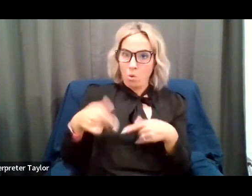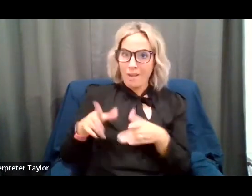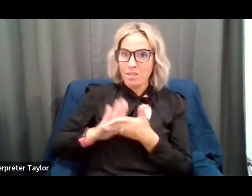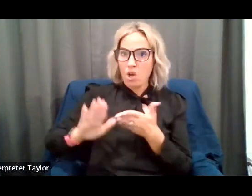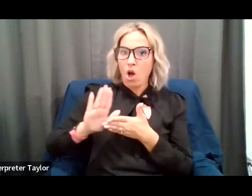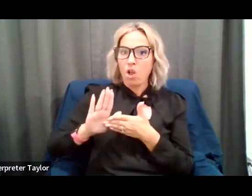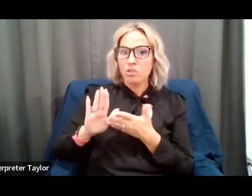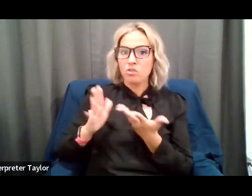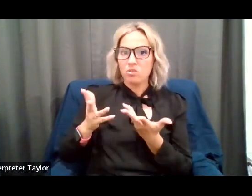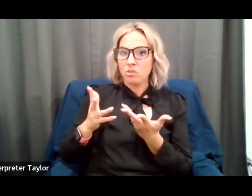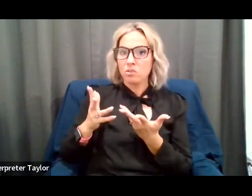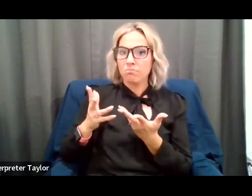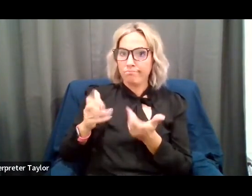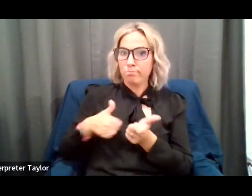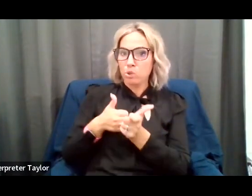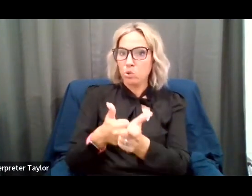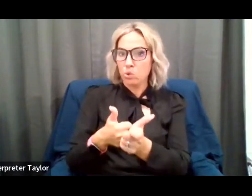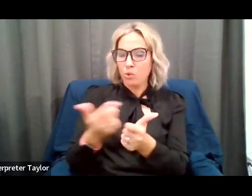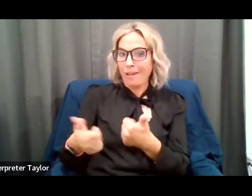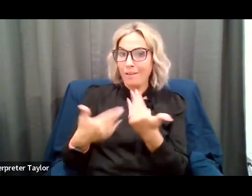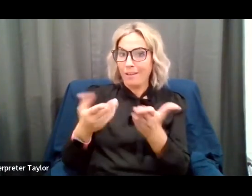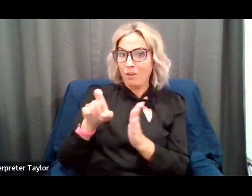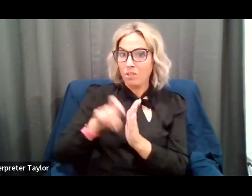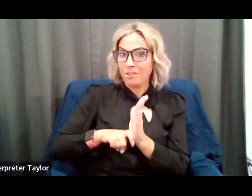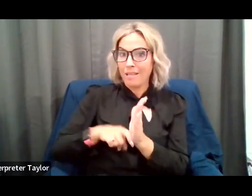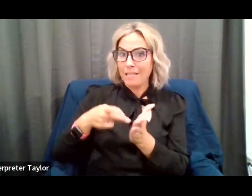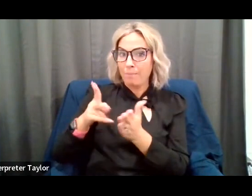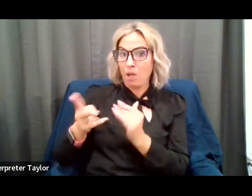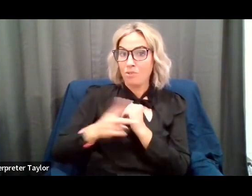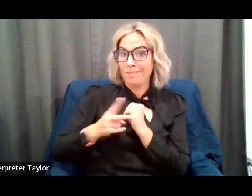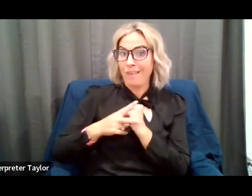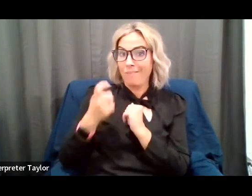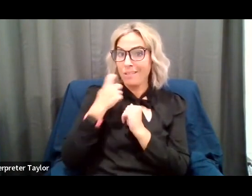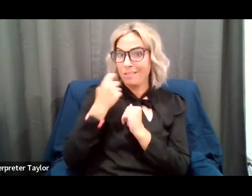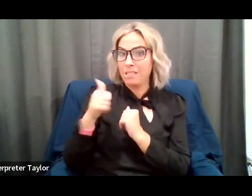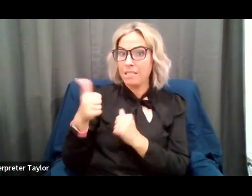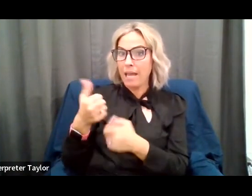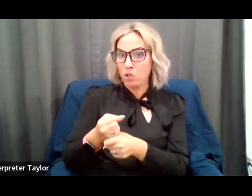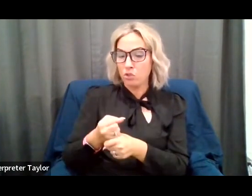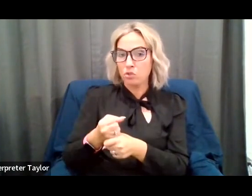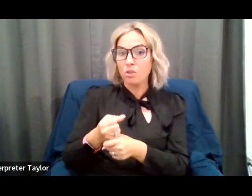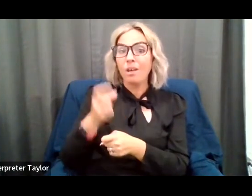has pursued and is delivered taxpayers savings over the last ten years, if rates are low...